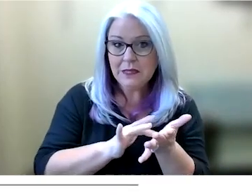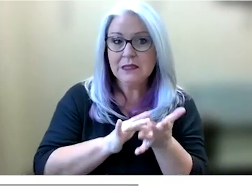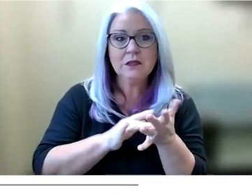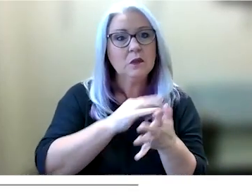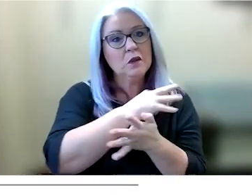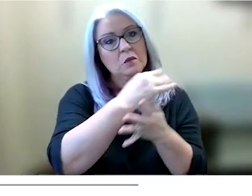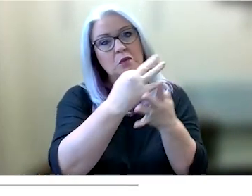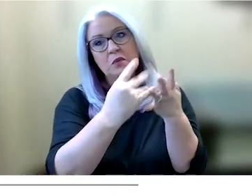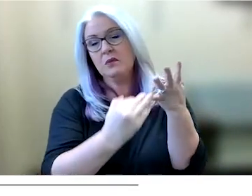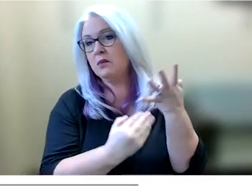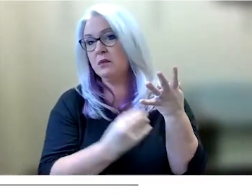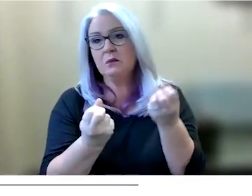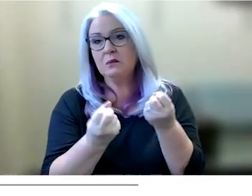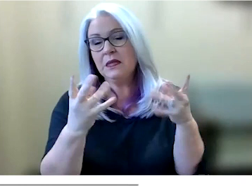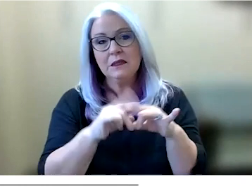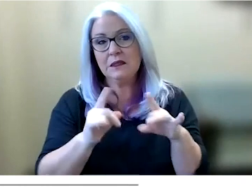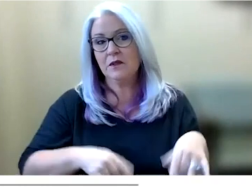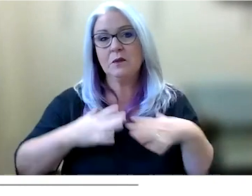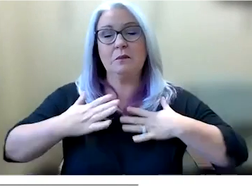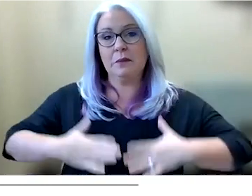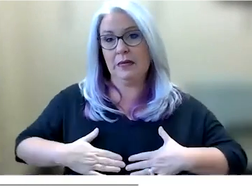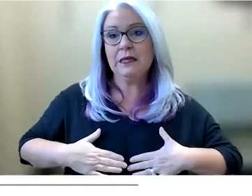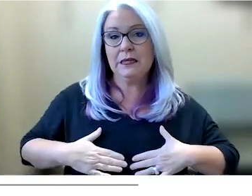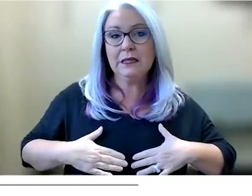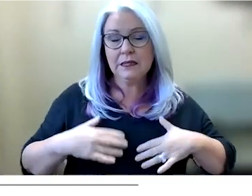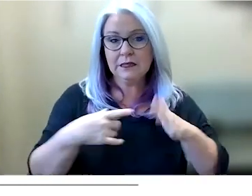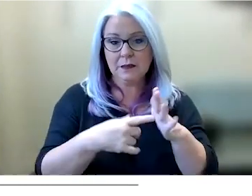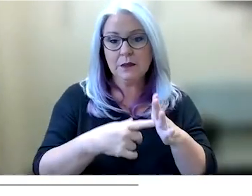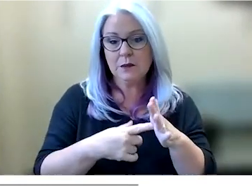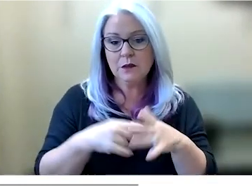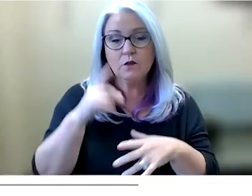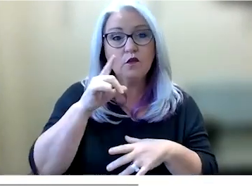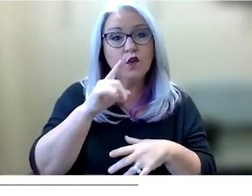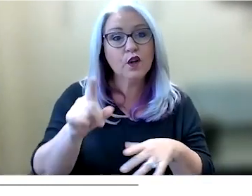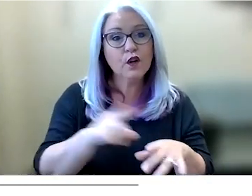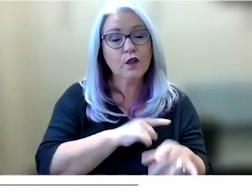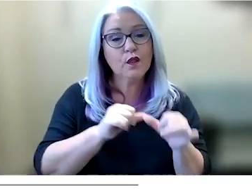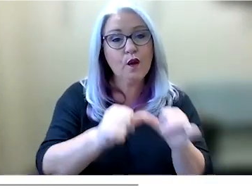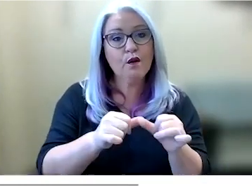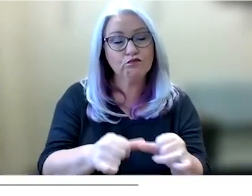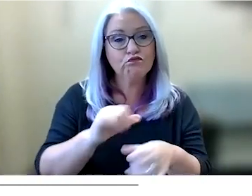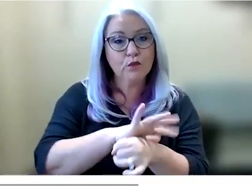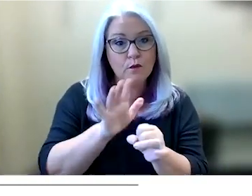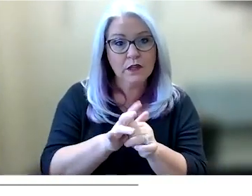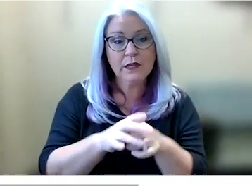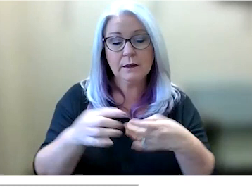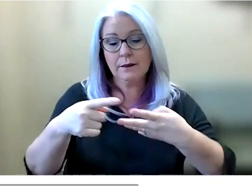system with long COVID. The top three symptoms we found are